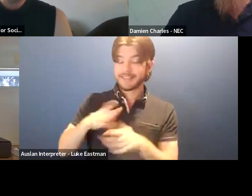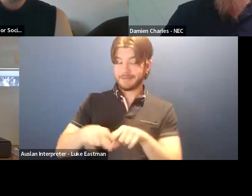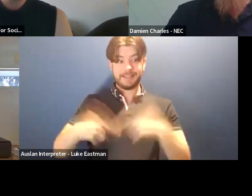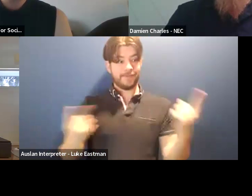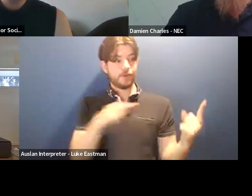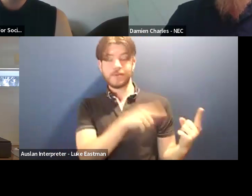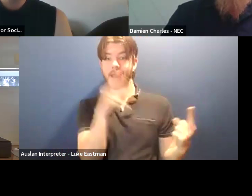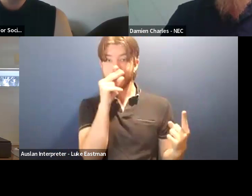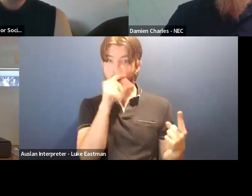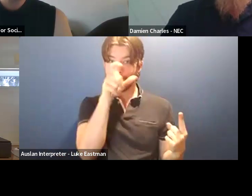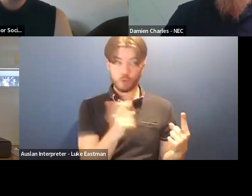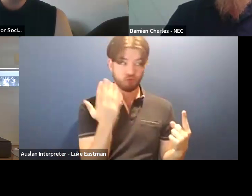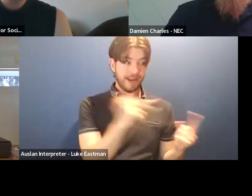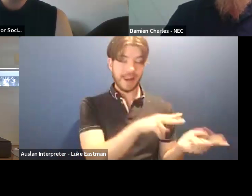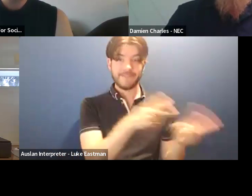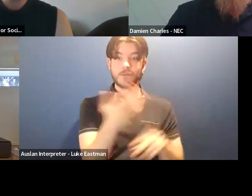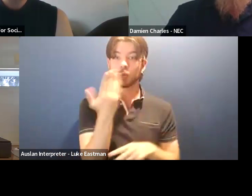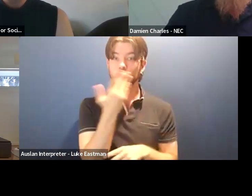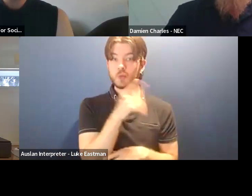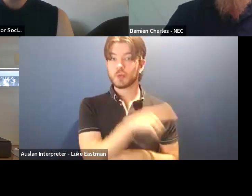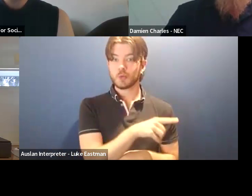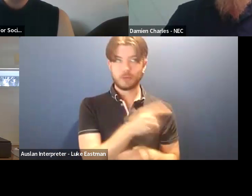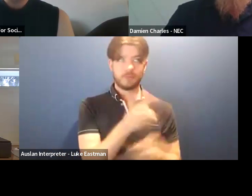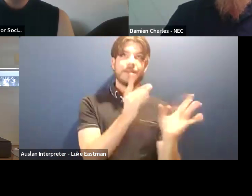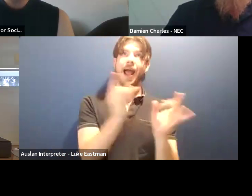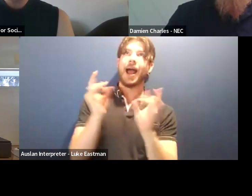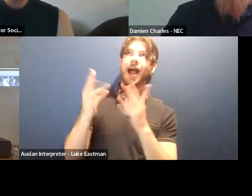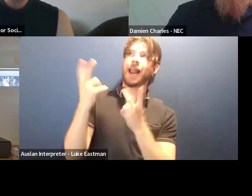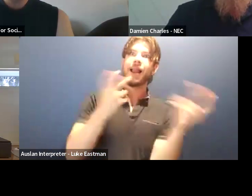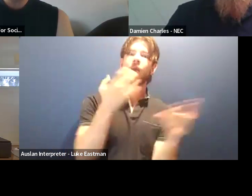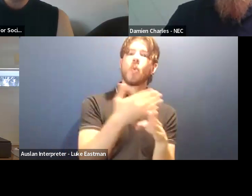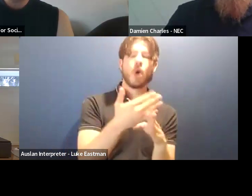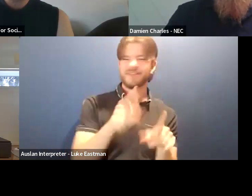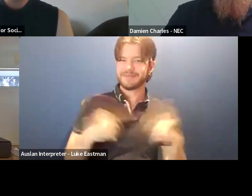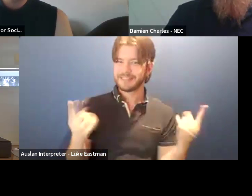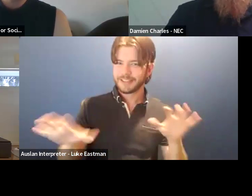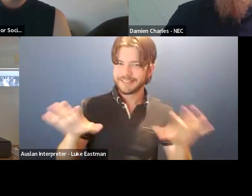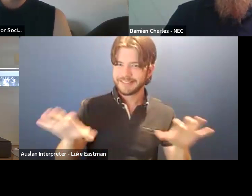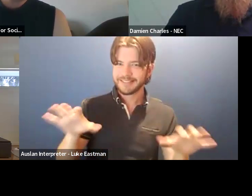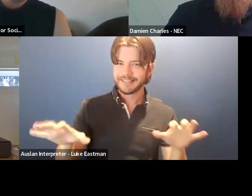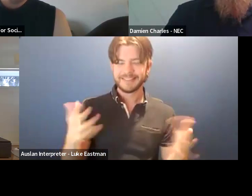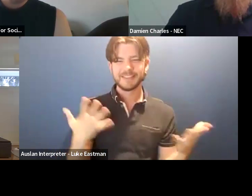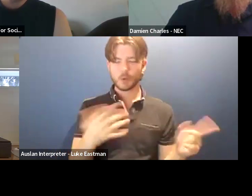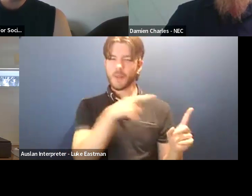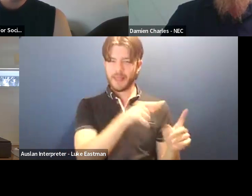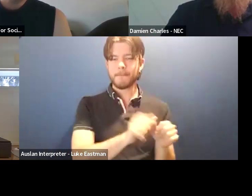coming out of school or exploring the world of work and so that's where something like the Transition to Work